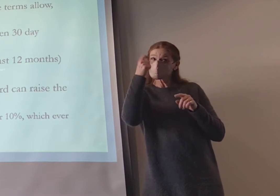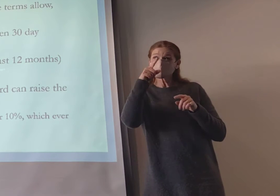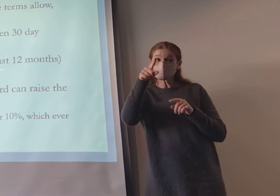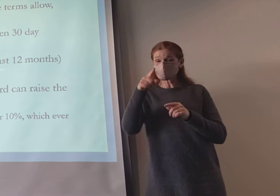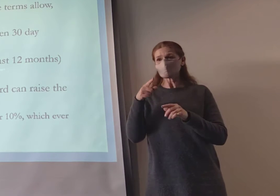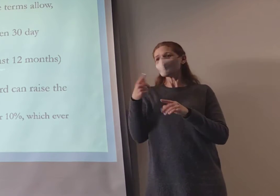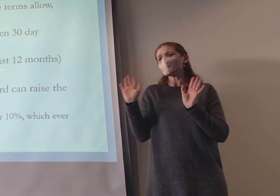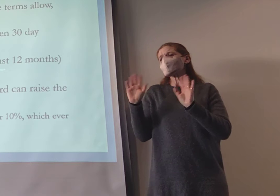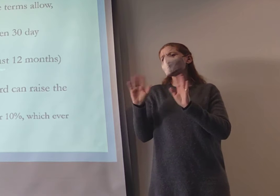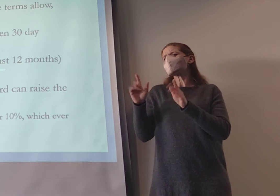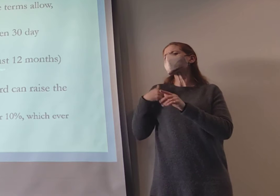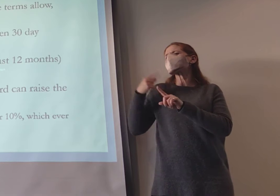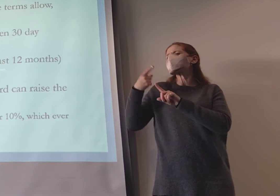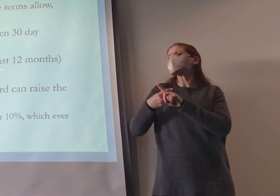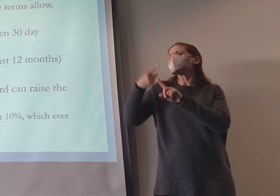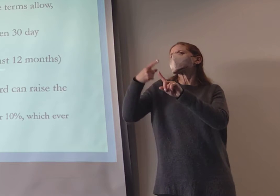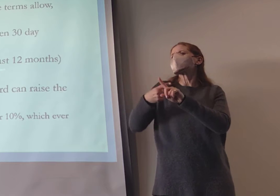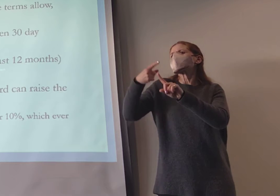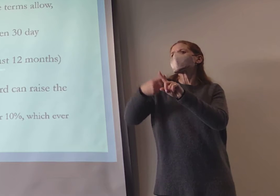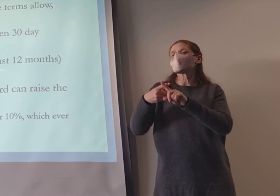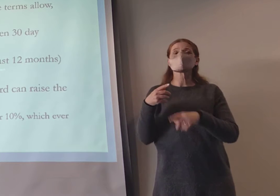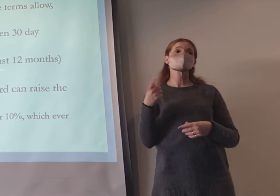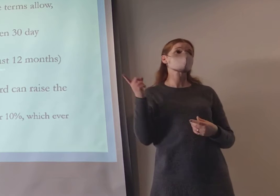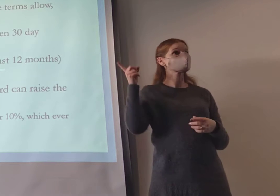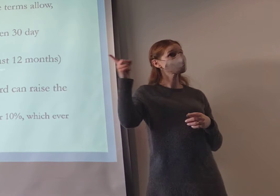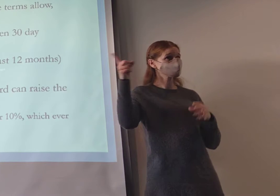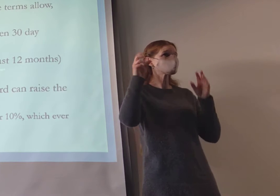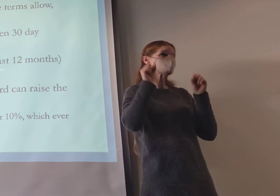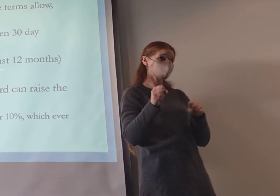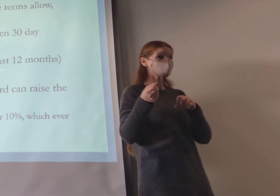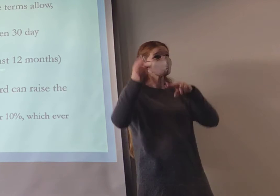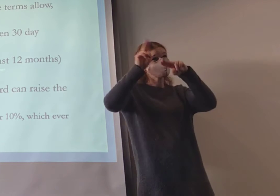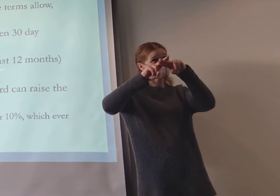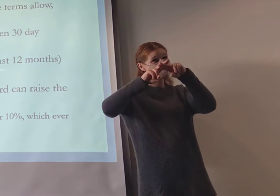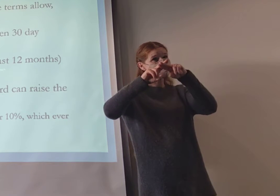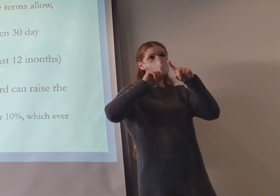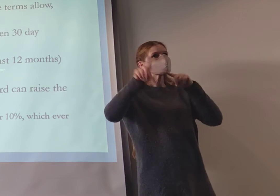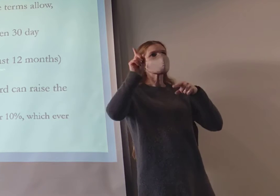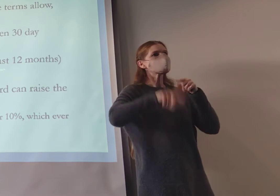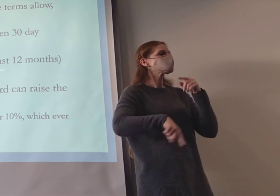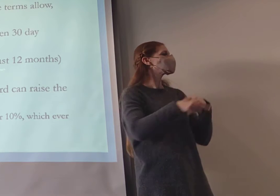increase it as much as he or she wants, but they have to give written notice.